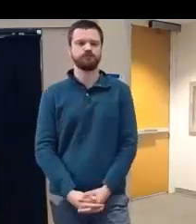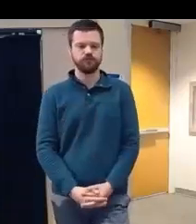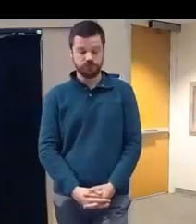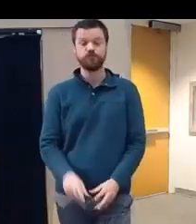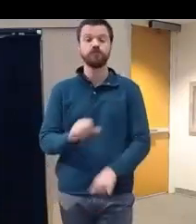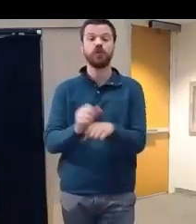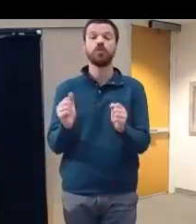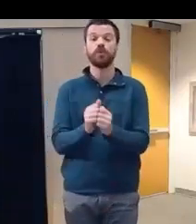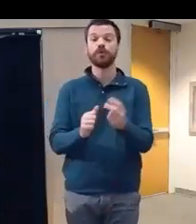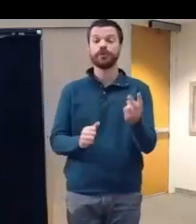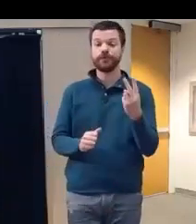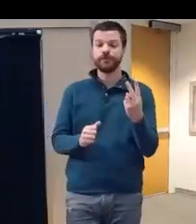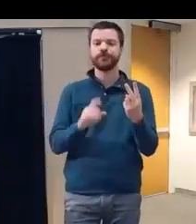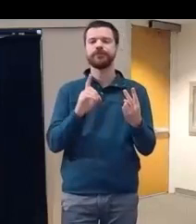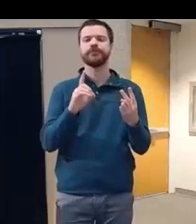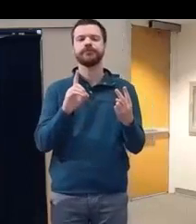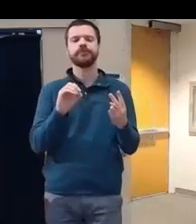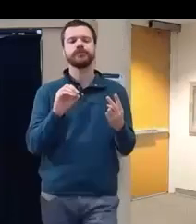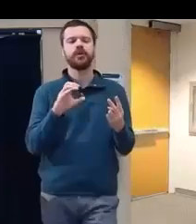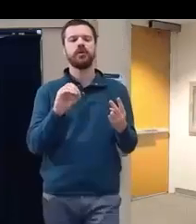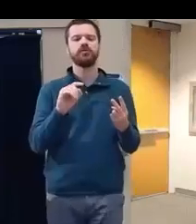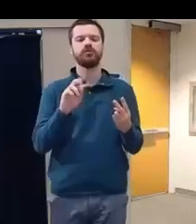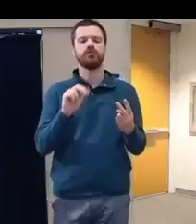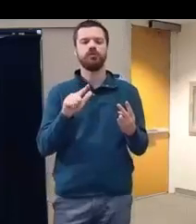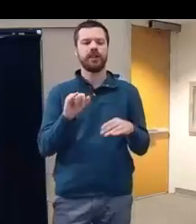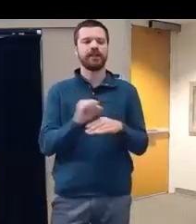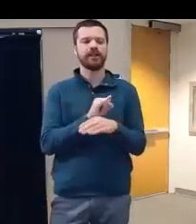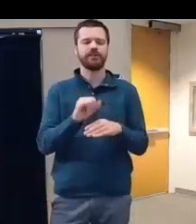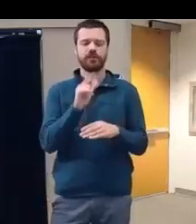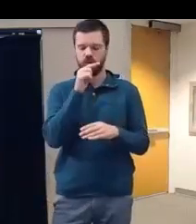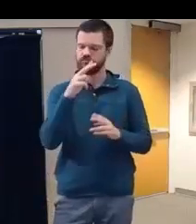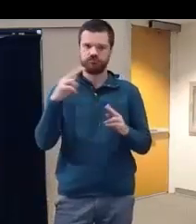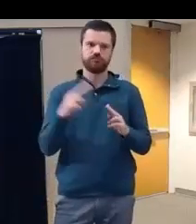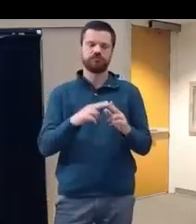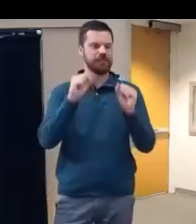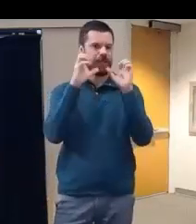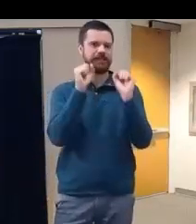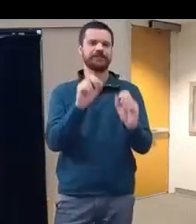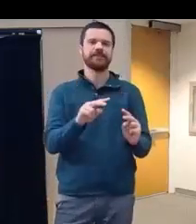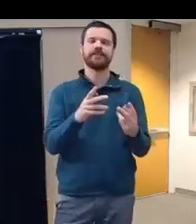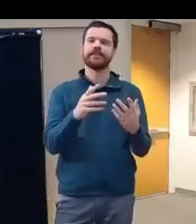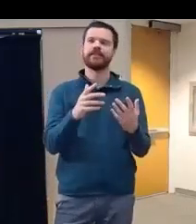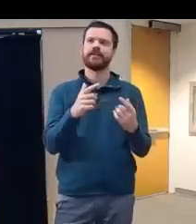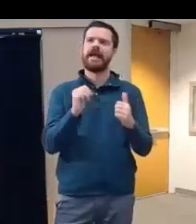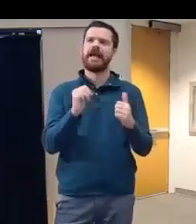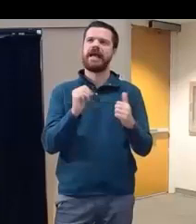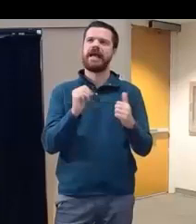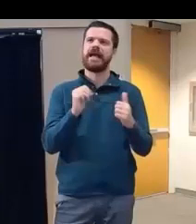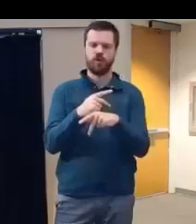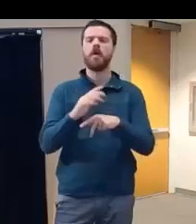psychology and doctoral interns who were fabulous in terms of really figuring out what videos would